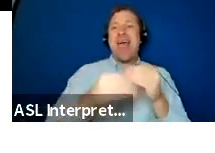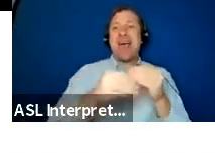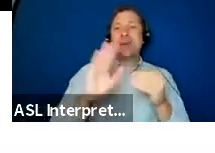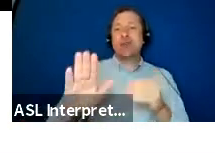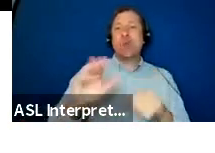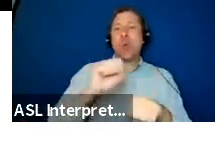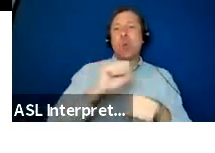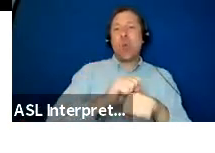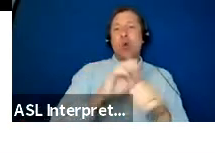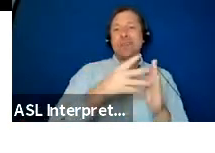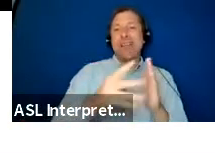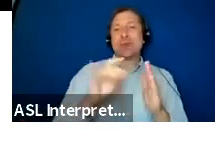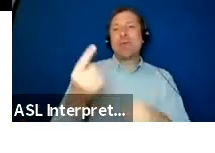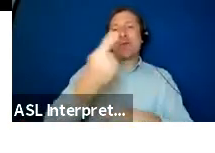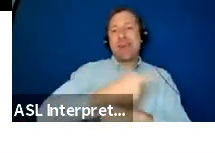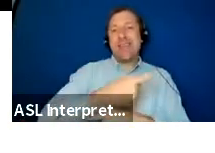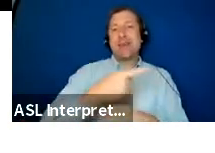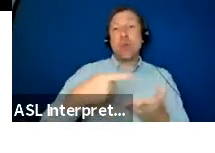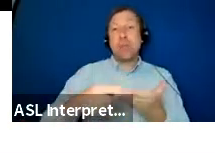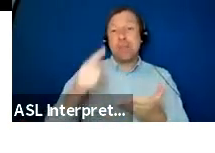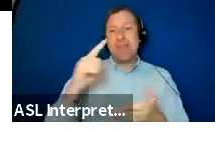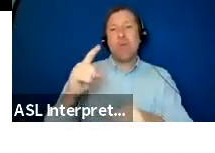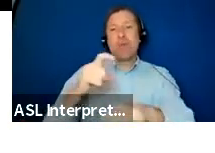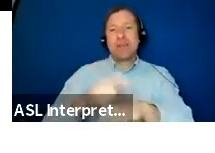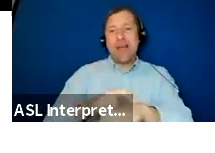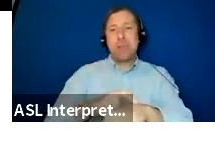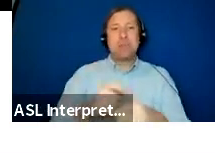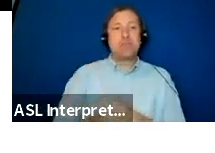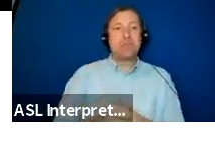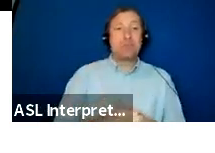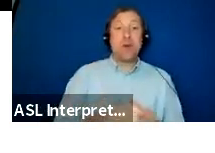and you'll be paid in that manner. For background performers, there will be a $100 stipend